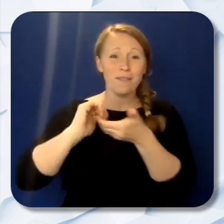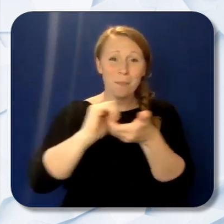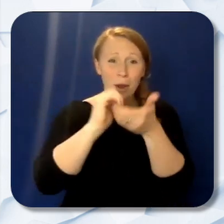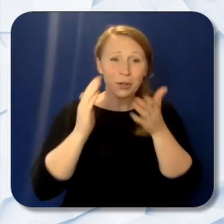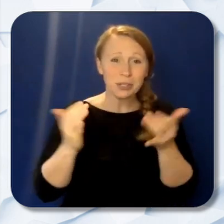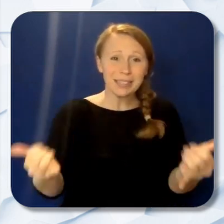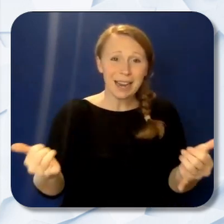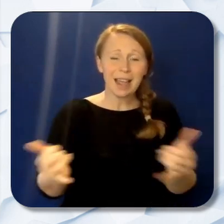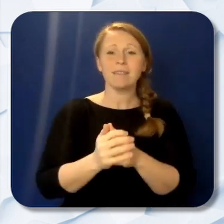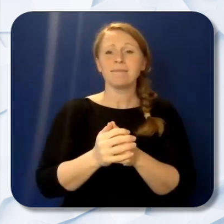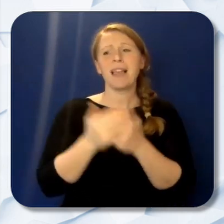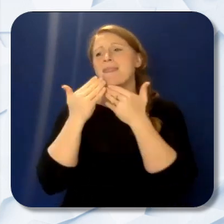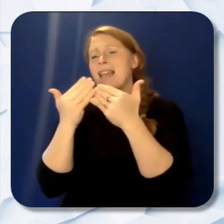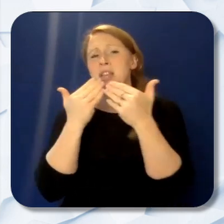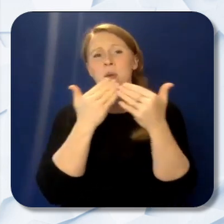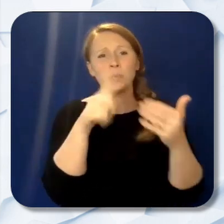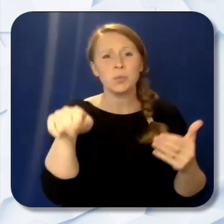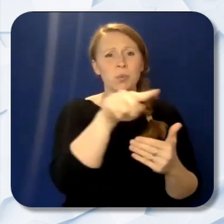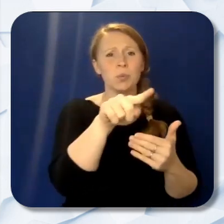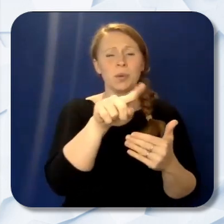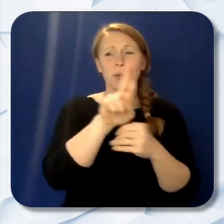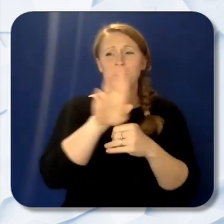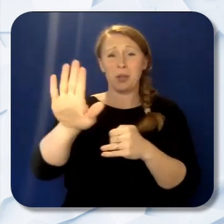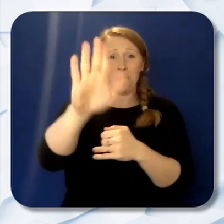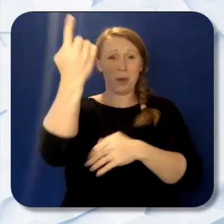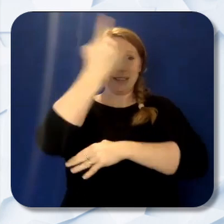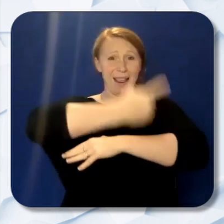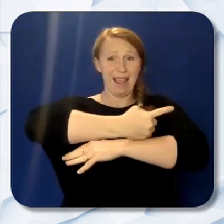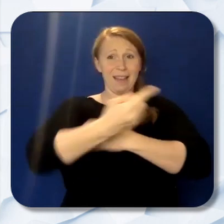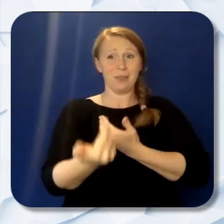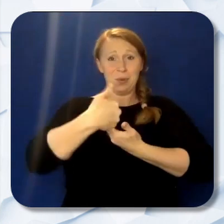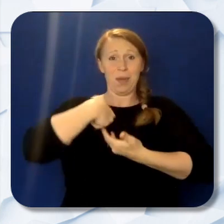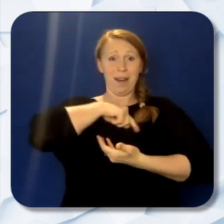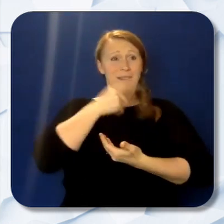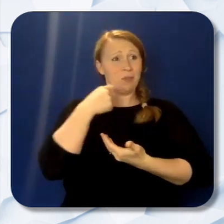you all to you for taking part of your day uh to joining us for this very important conversation.